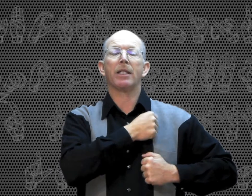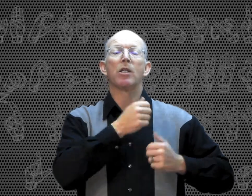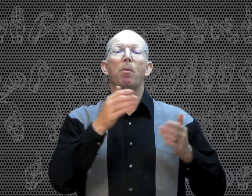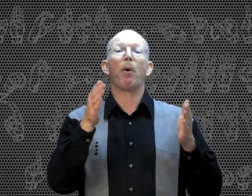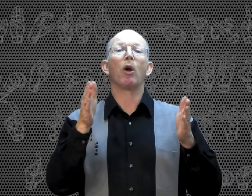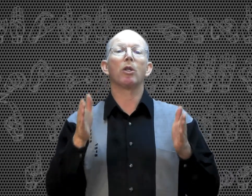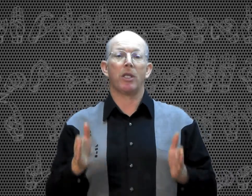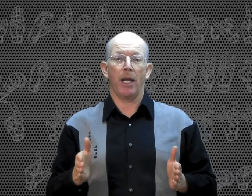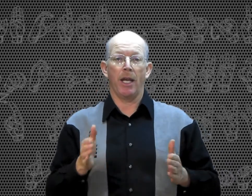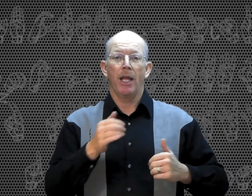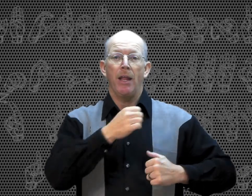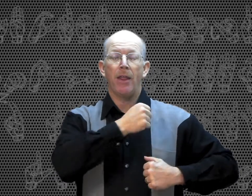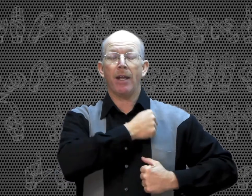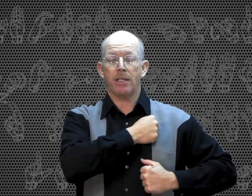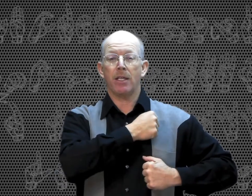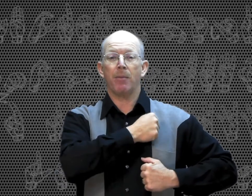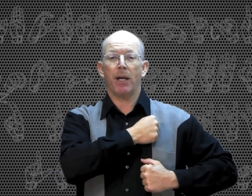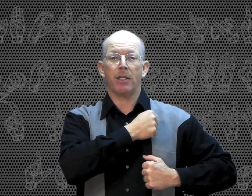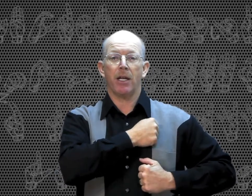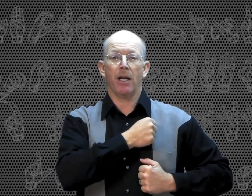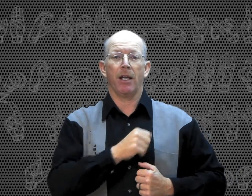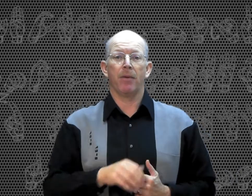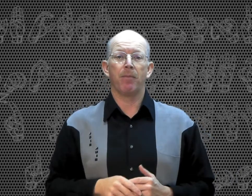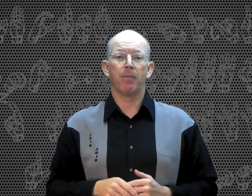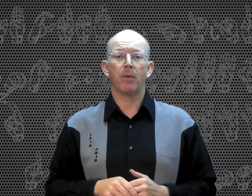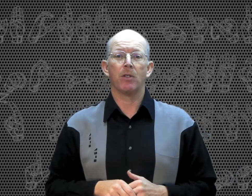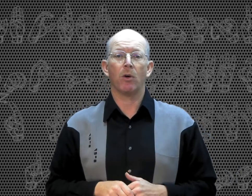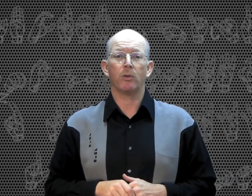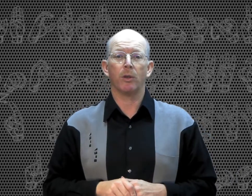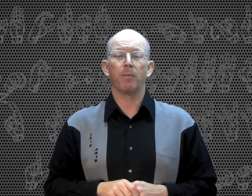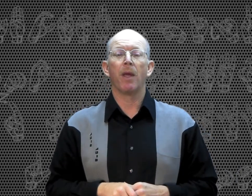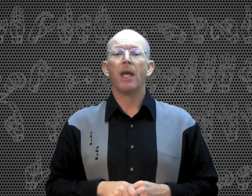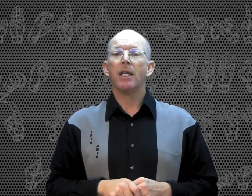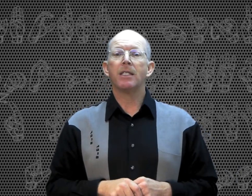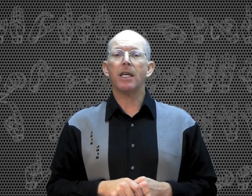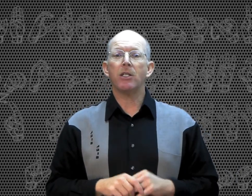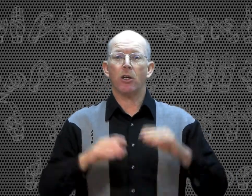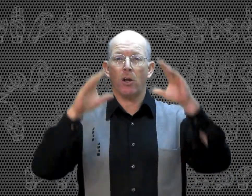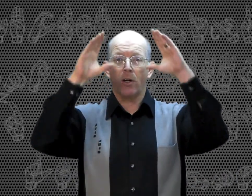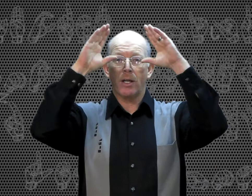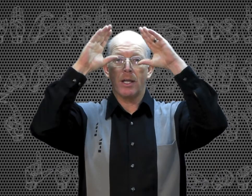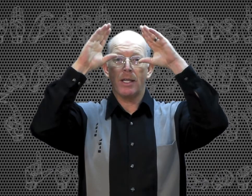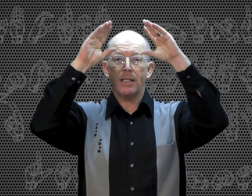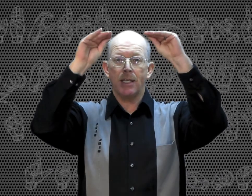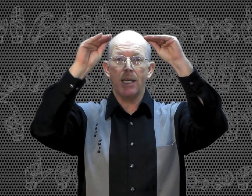Showing that it is the person that is in the MILITARY. SOLDIER TEACHER